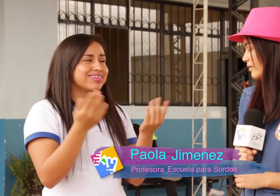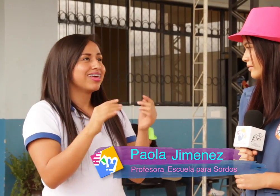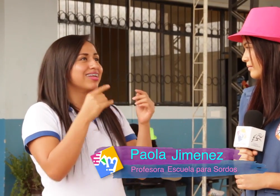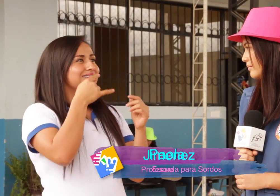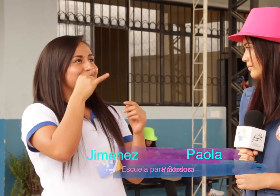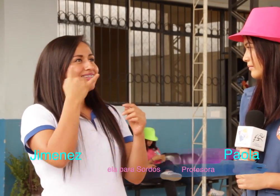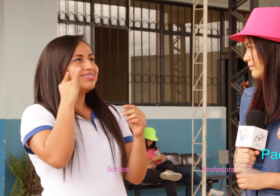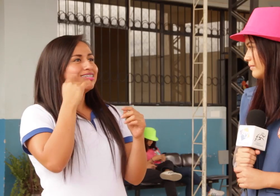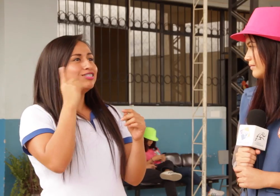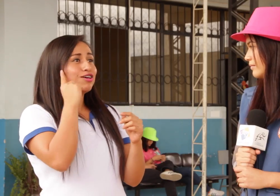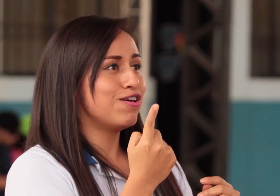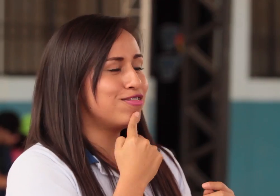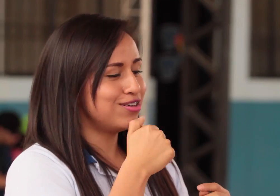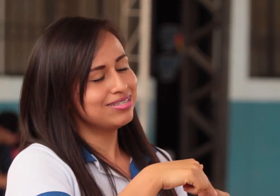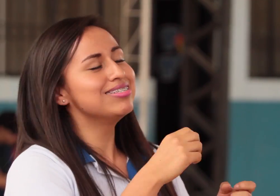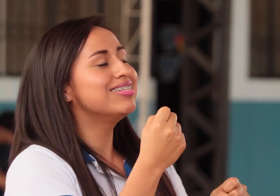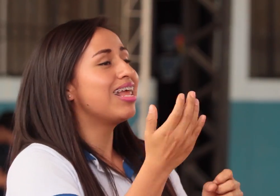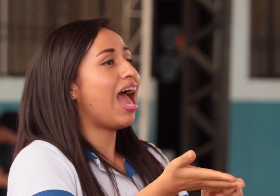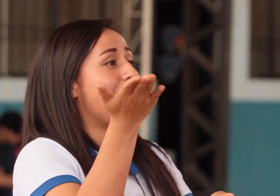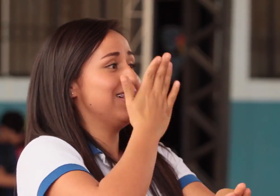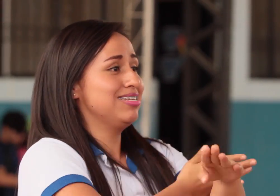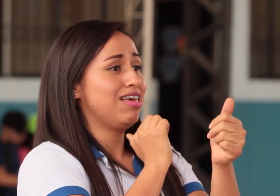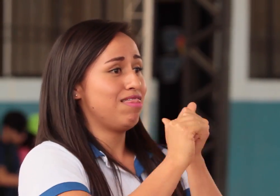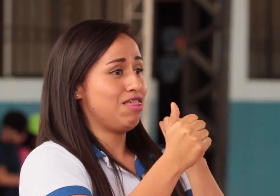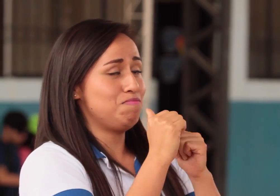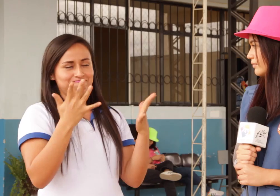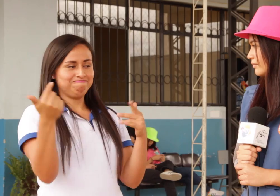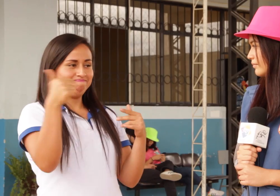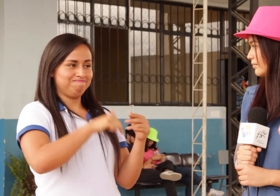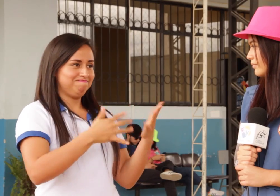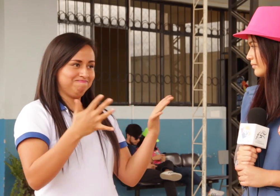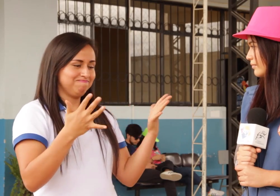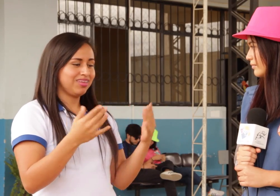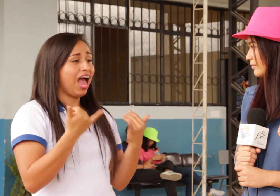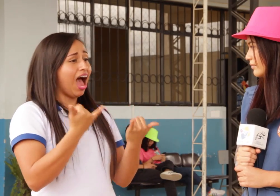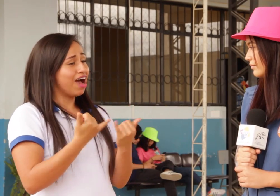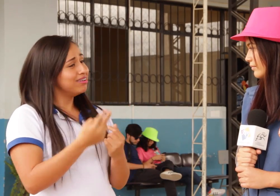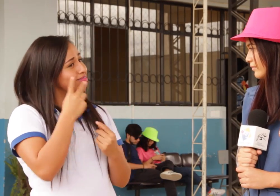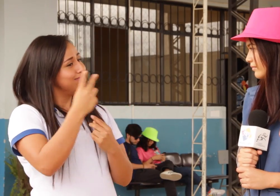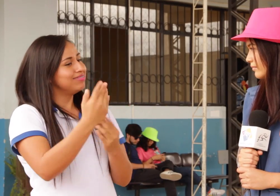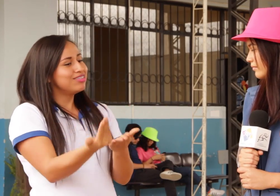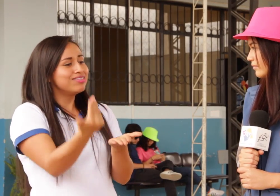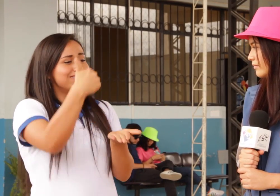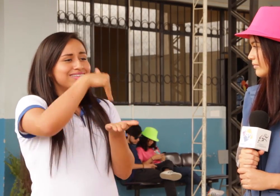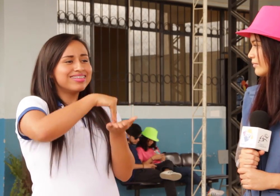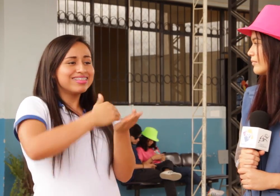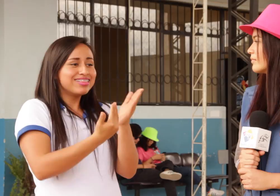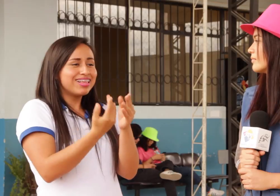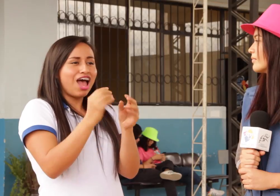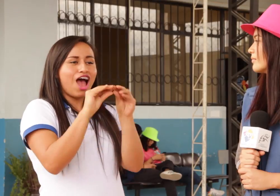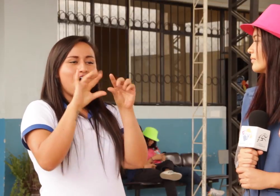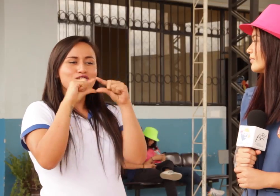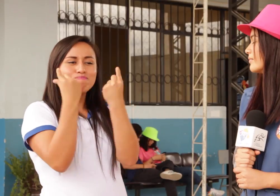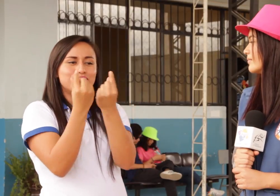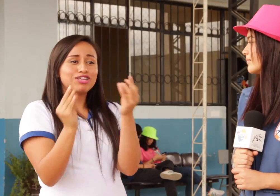Earlier, the children started to work and we are now excited that you come,